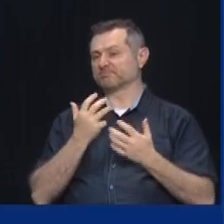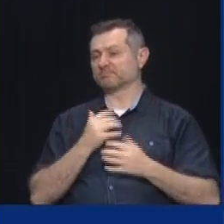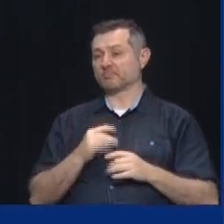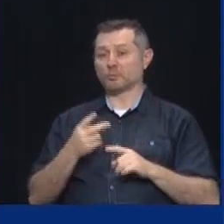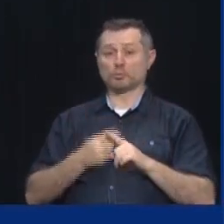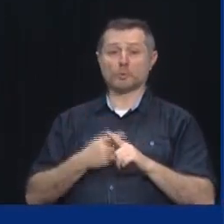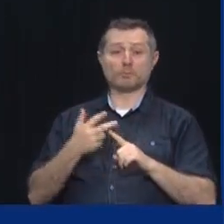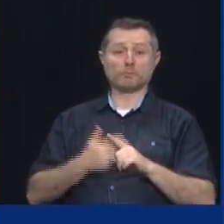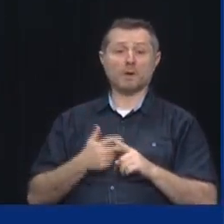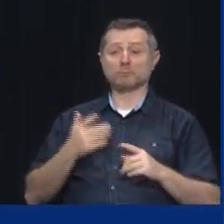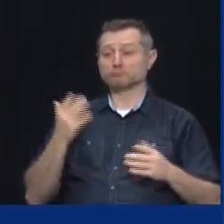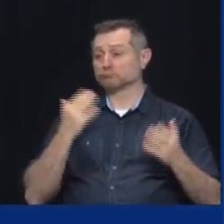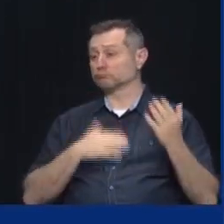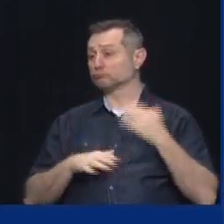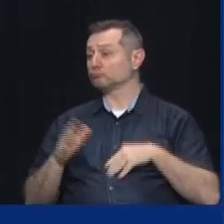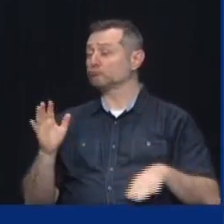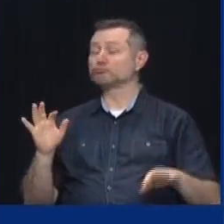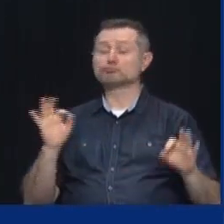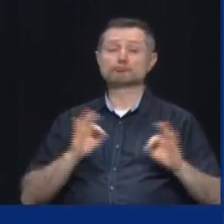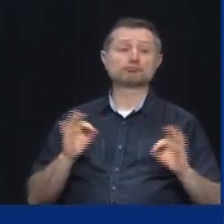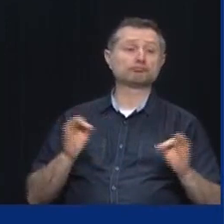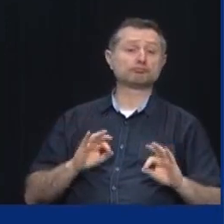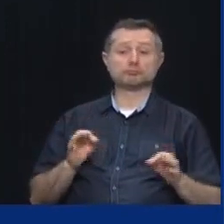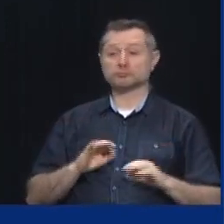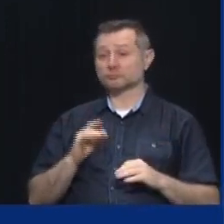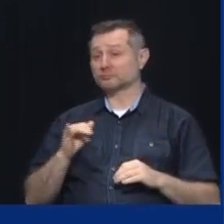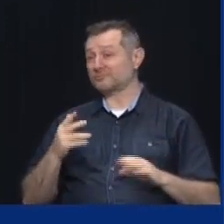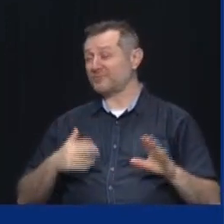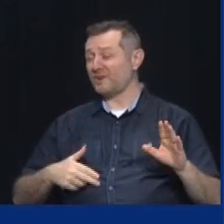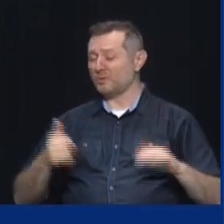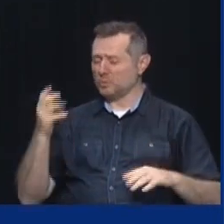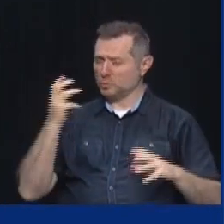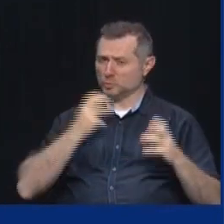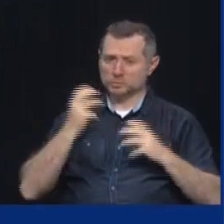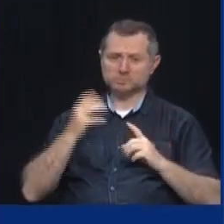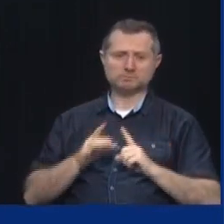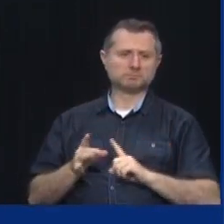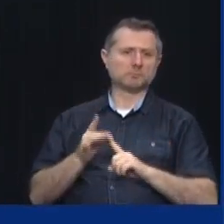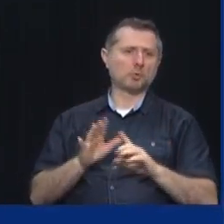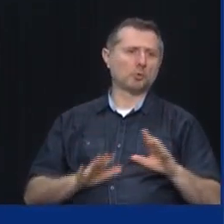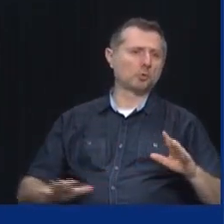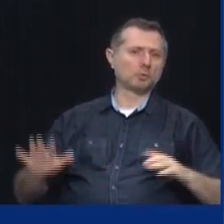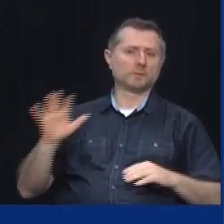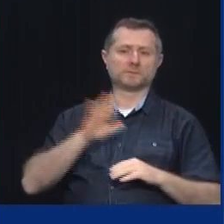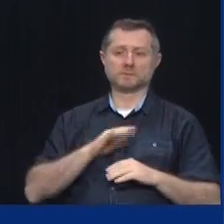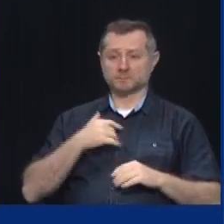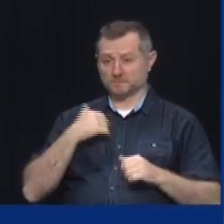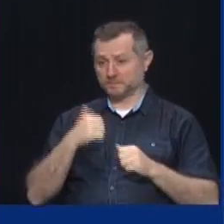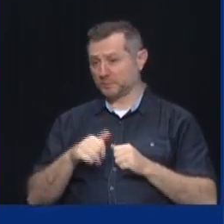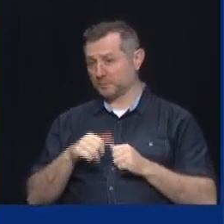NOBODY KNEW IT AND THE PLANES WERE COMING HERE. IT HAD BEEN COMING FOR MONTHS